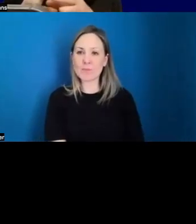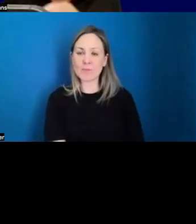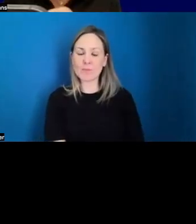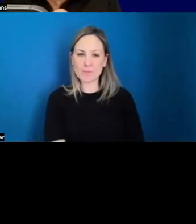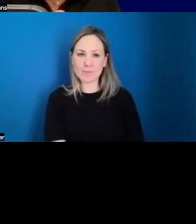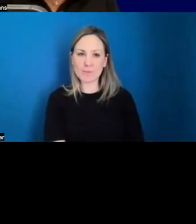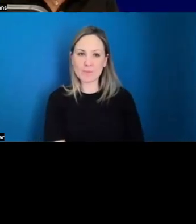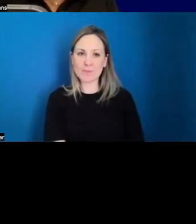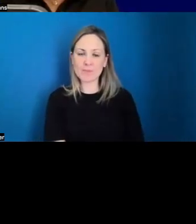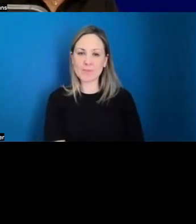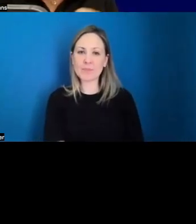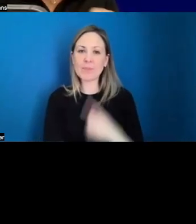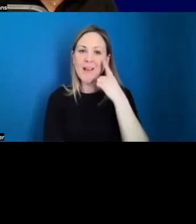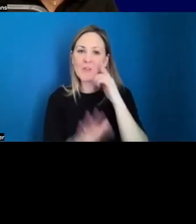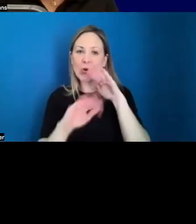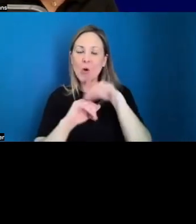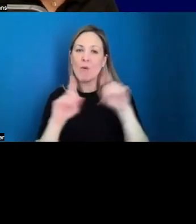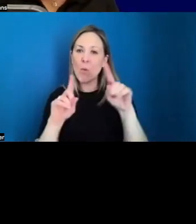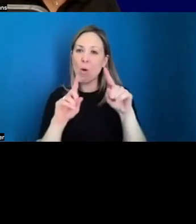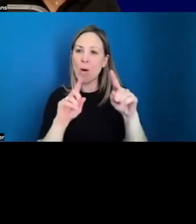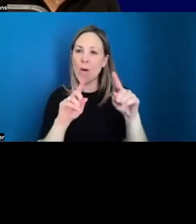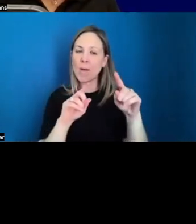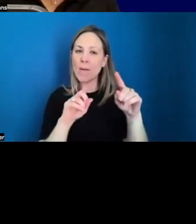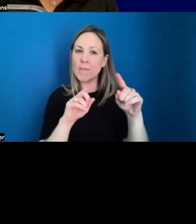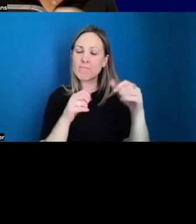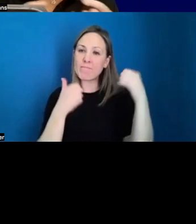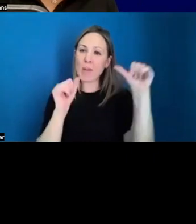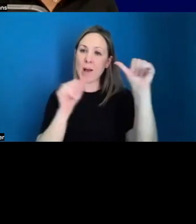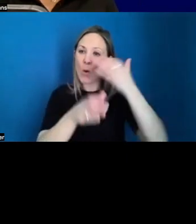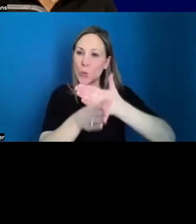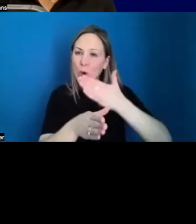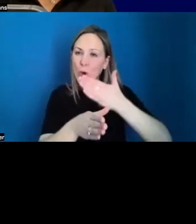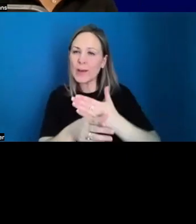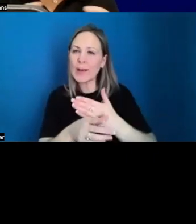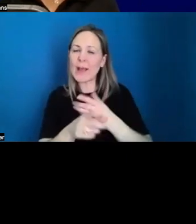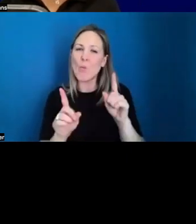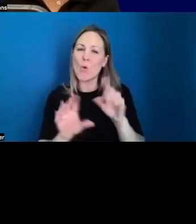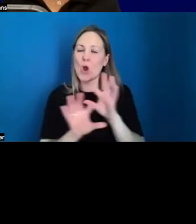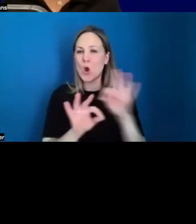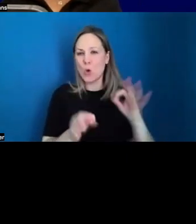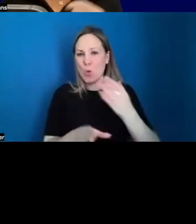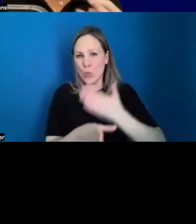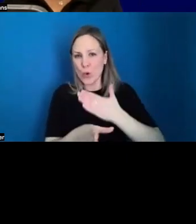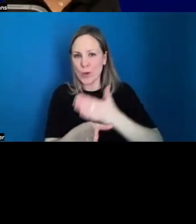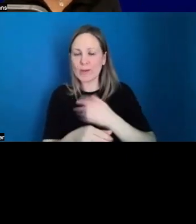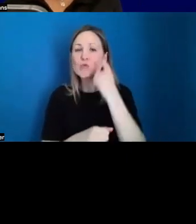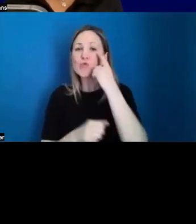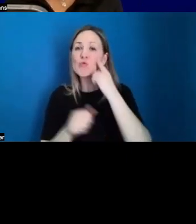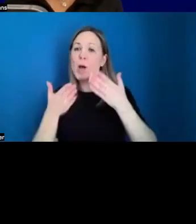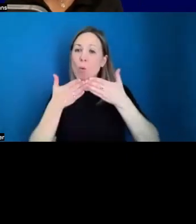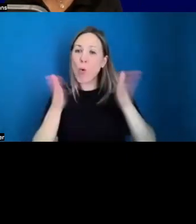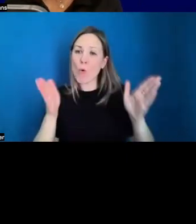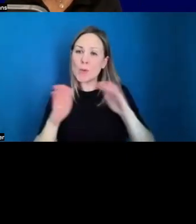been effective and what hasn't and being open on how the strategies could be used to help regain